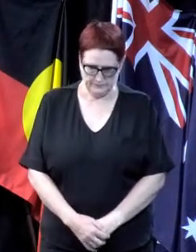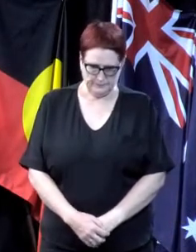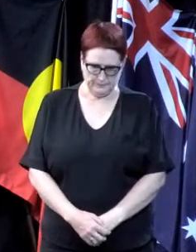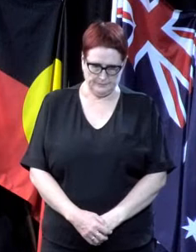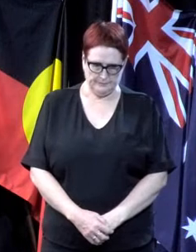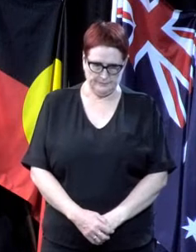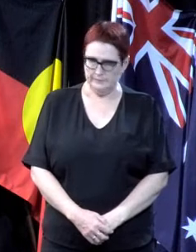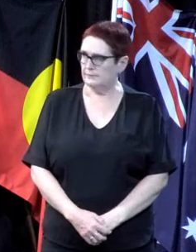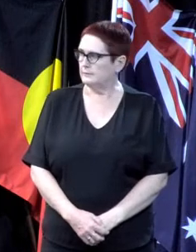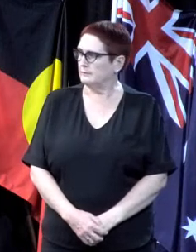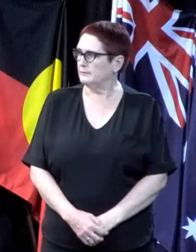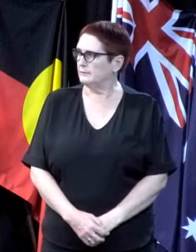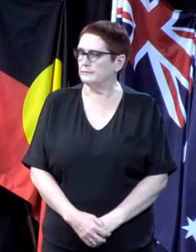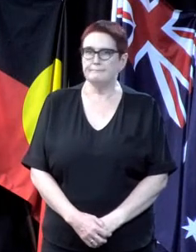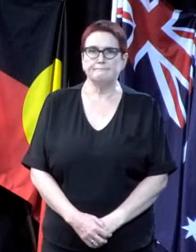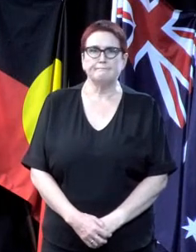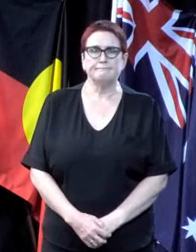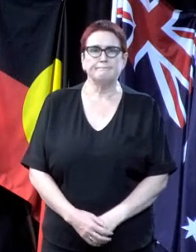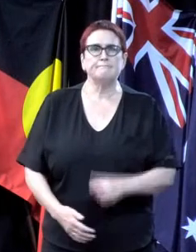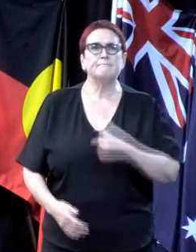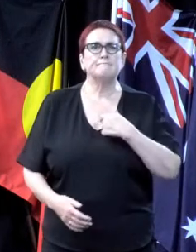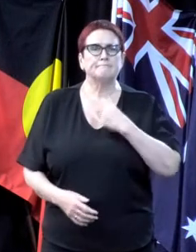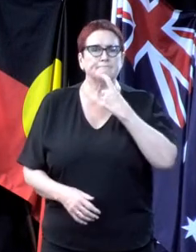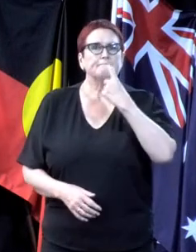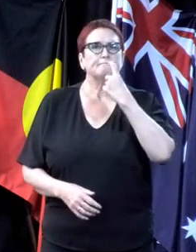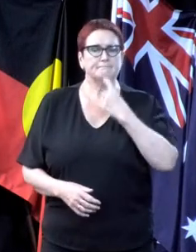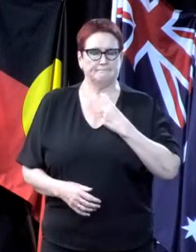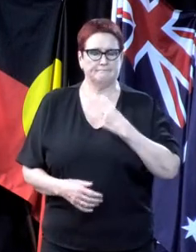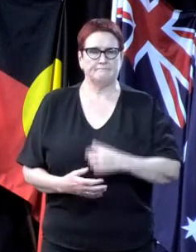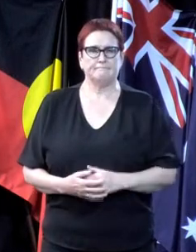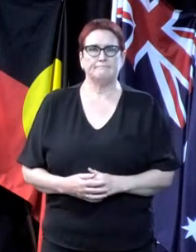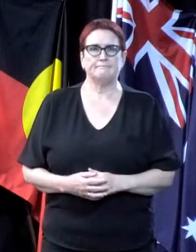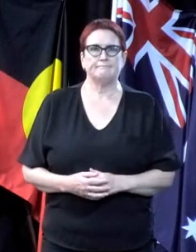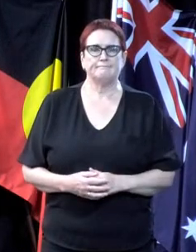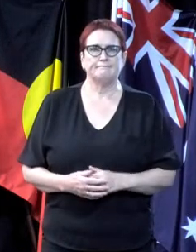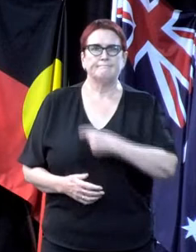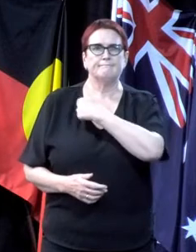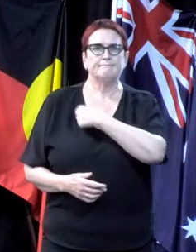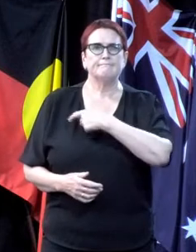I solemnly and sincerely. MS PRICHARD: I solemnly and sincerely. Declare and affirm MS PRICHARD: Declare and affirm